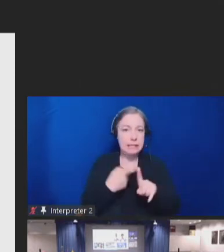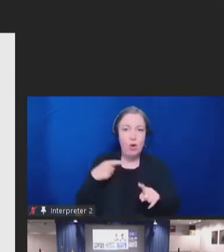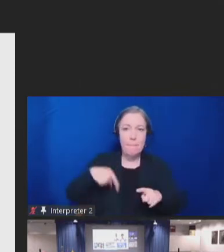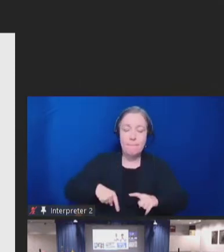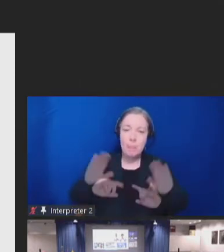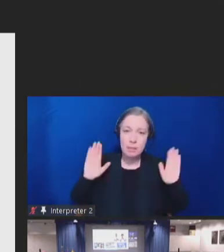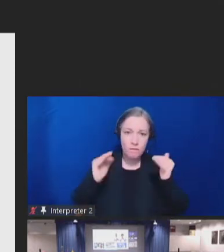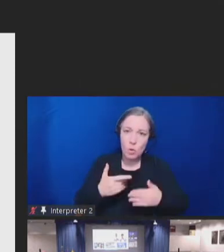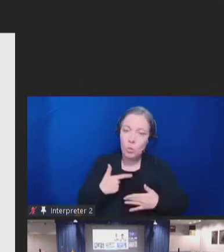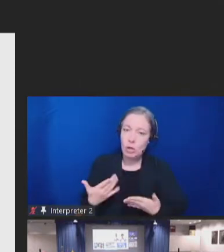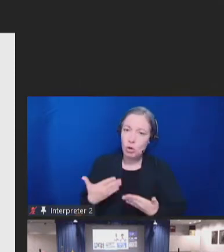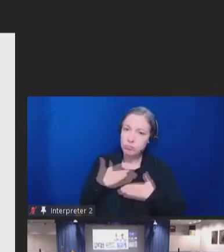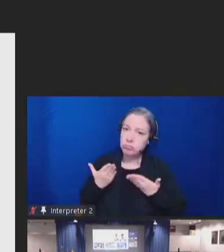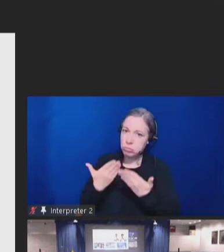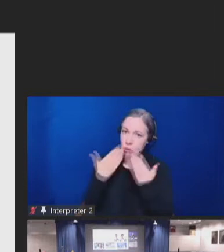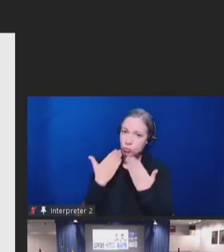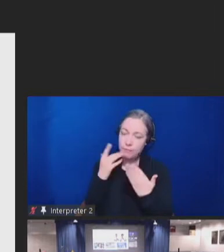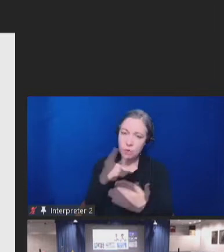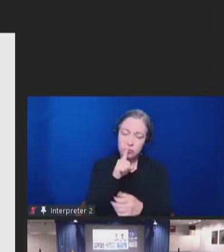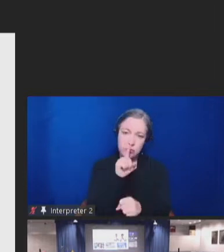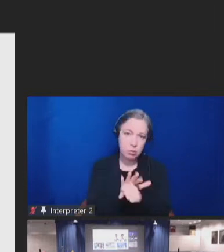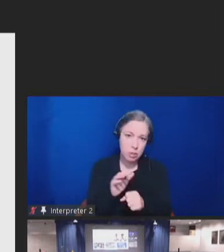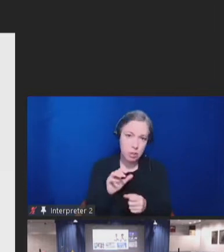to the dedicated service of these local doctors.